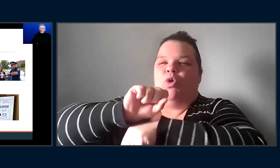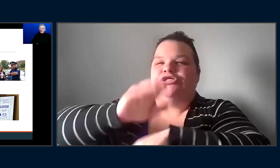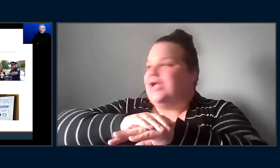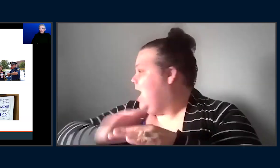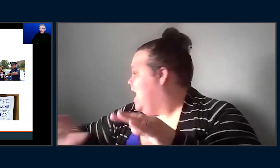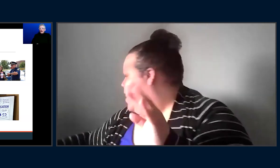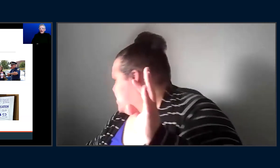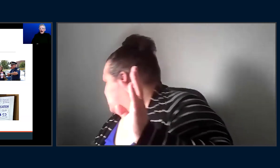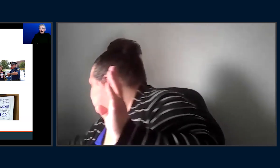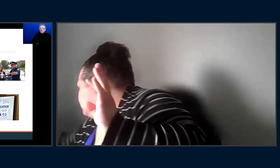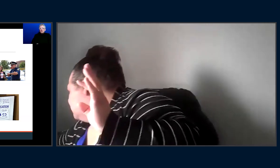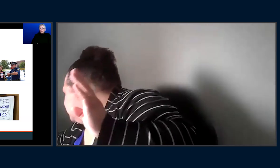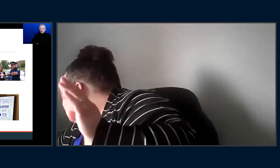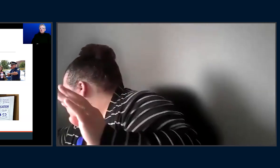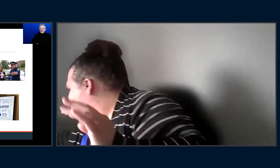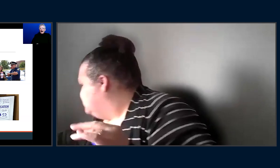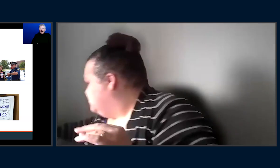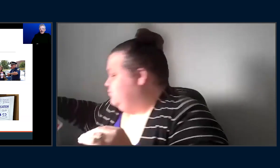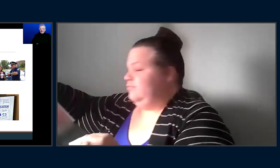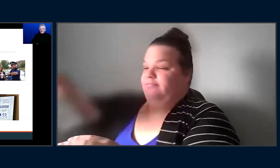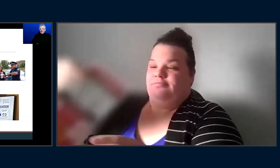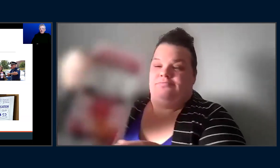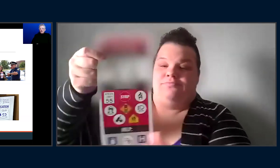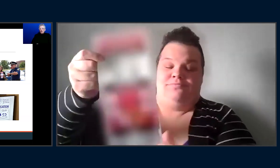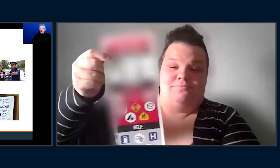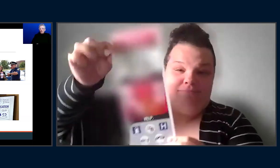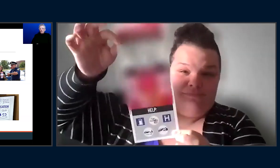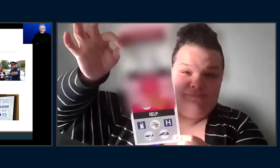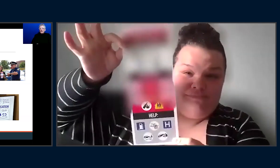Prior to that-- prior to her moving, she worked on...